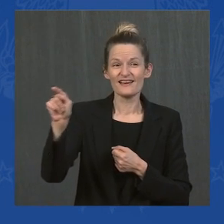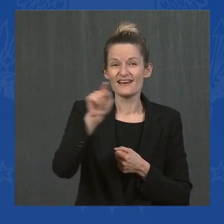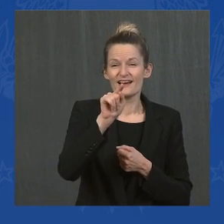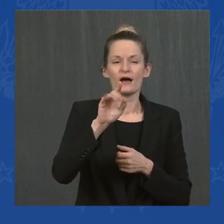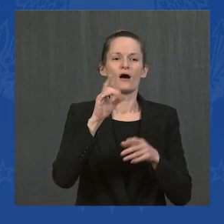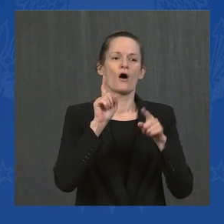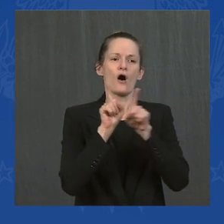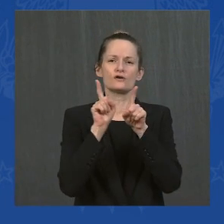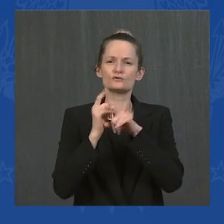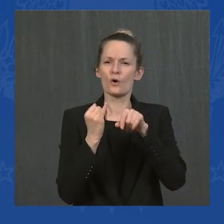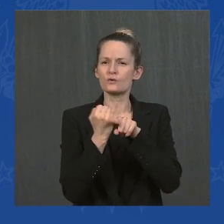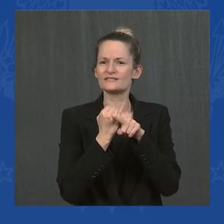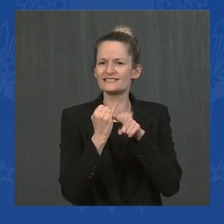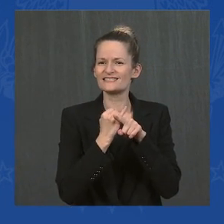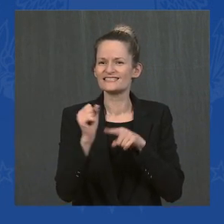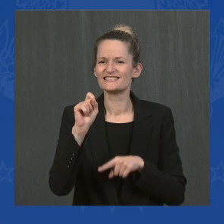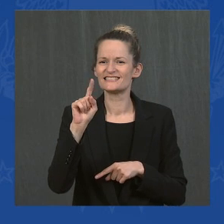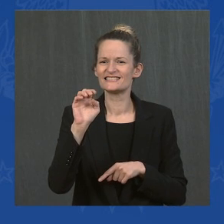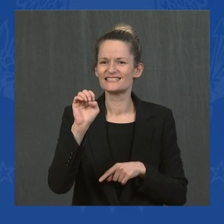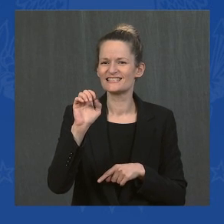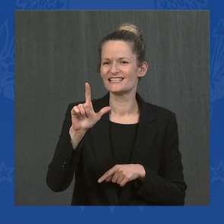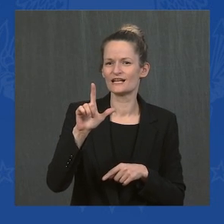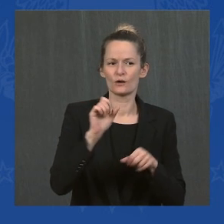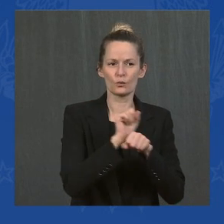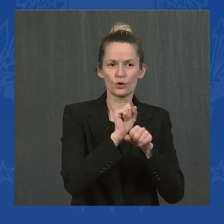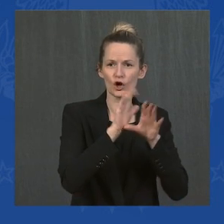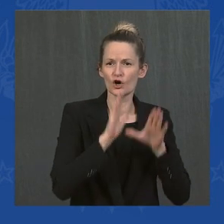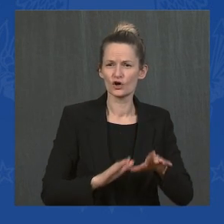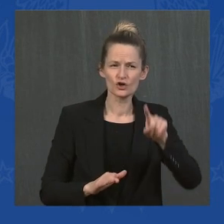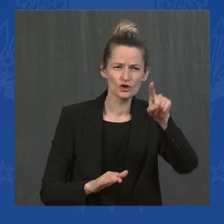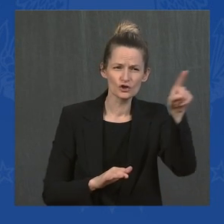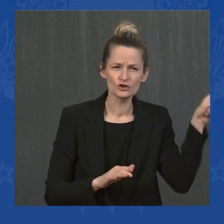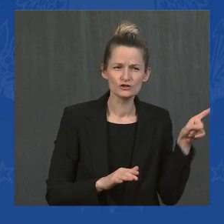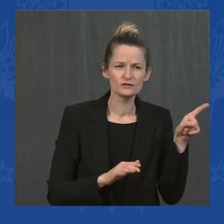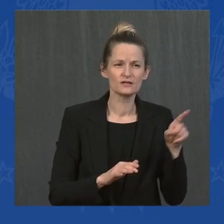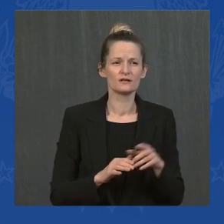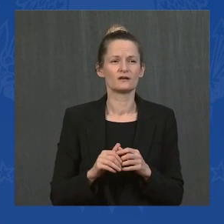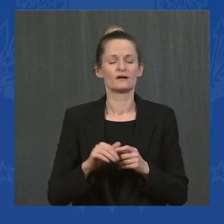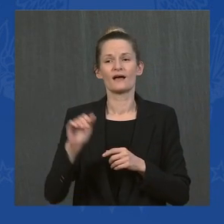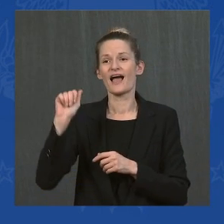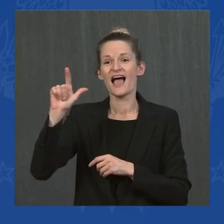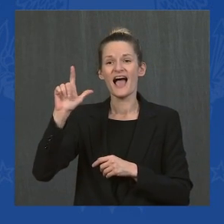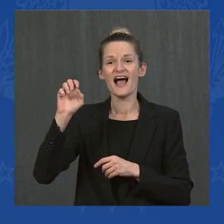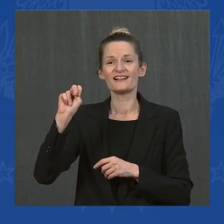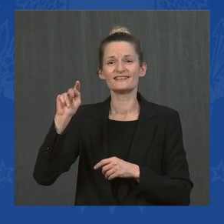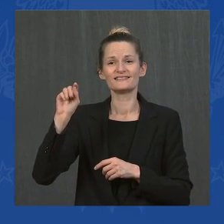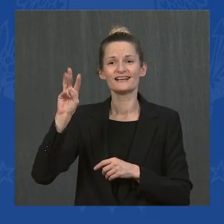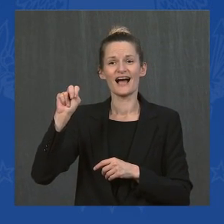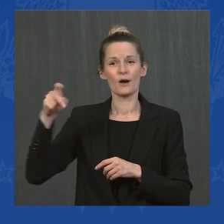AFSCME workers in Allentown. IBEW workers and ironworkers and nurses and grocery store workers in Cincinnati.